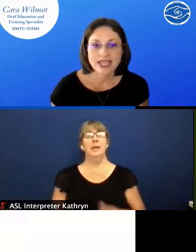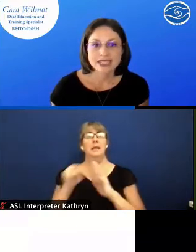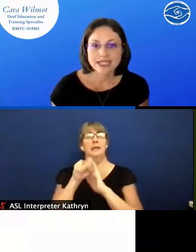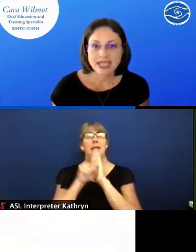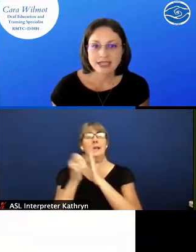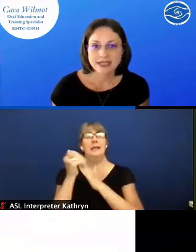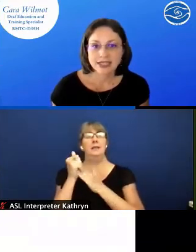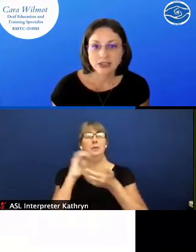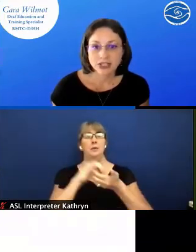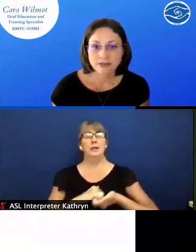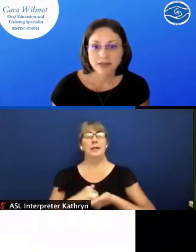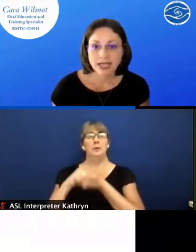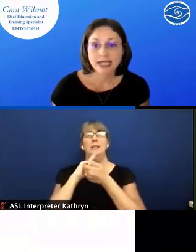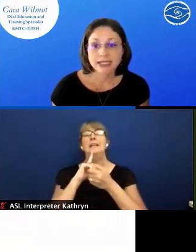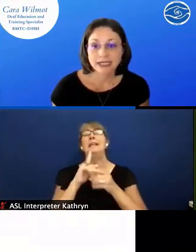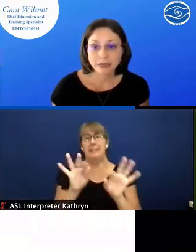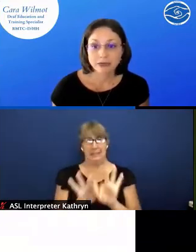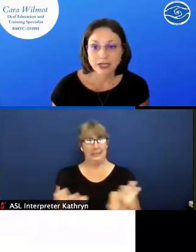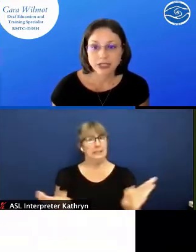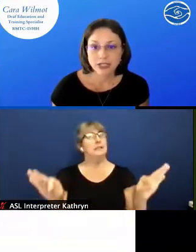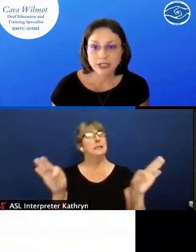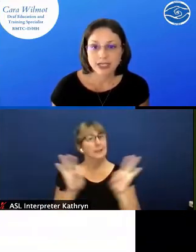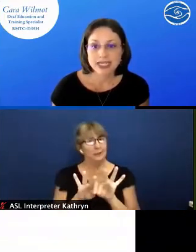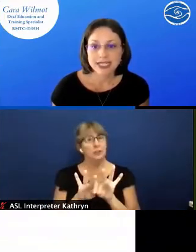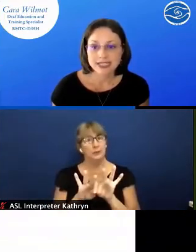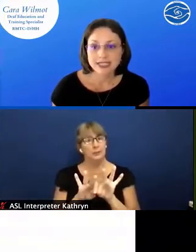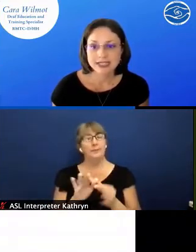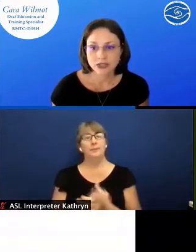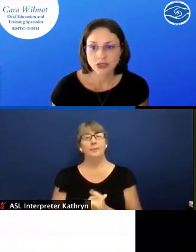State Leadership and collaboration is essential.